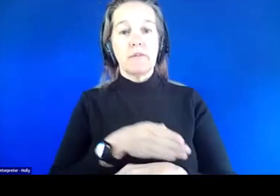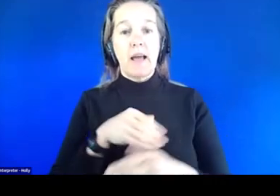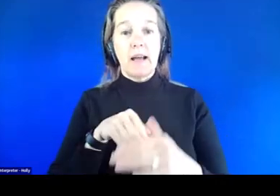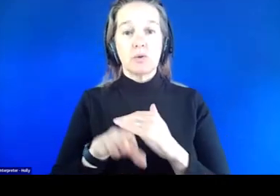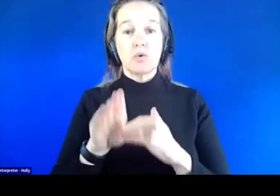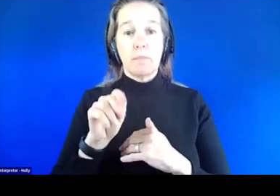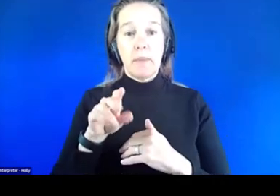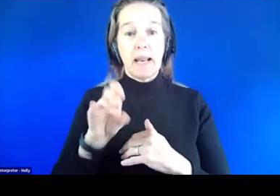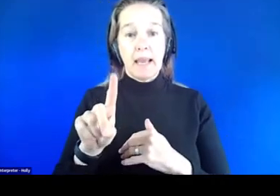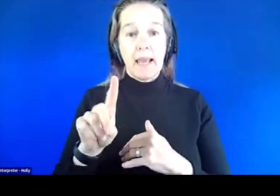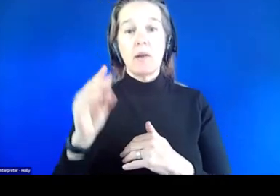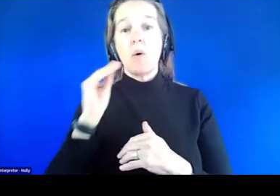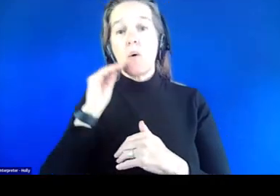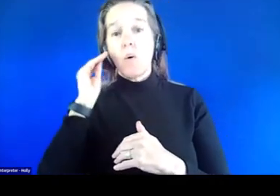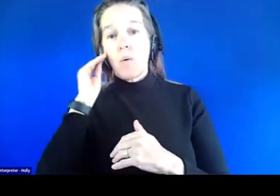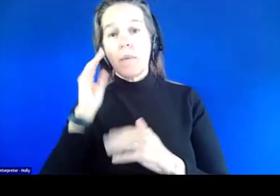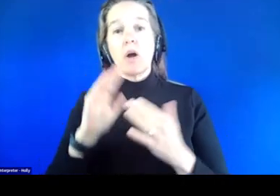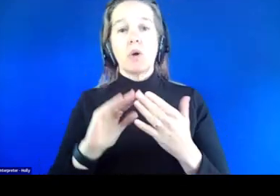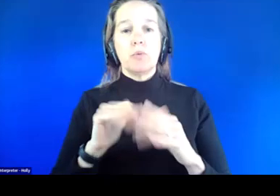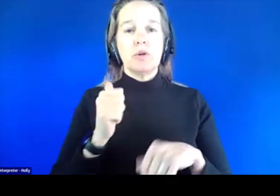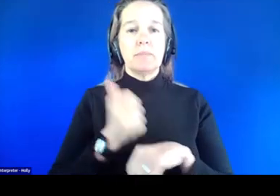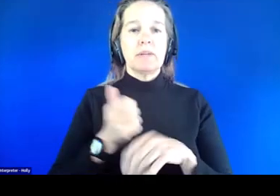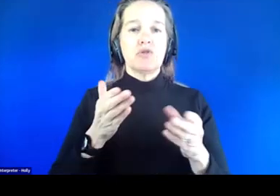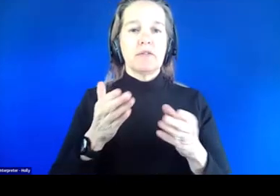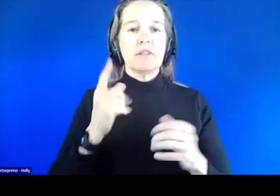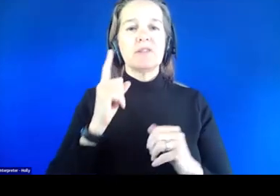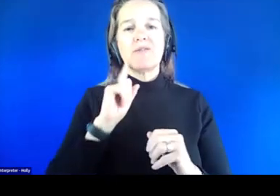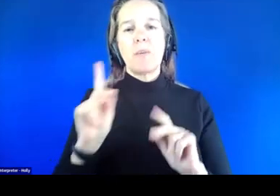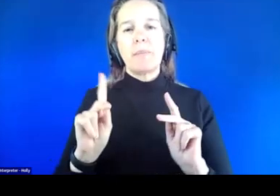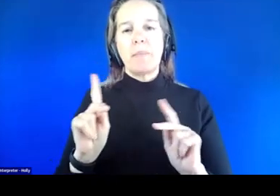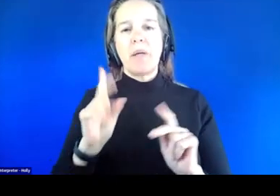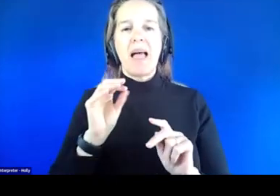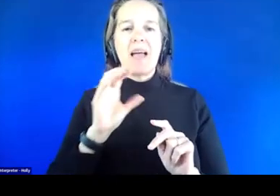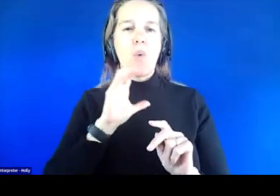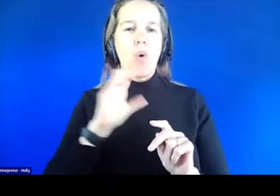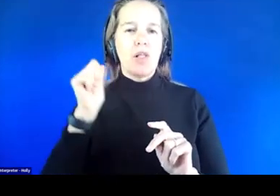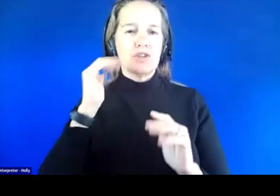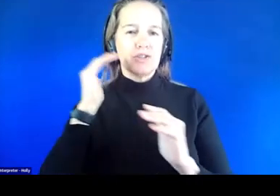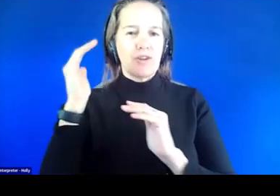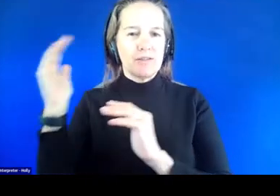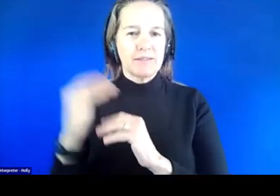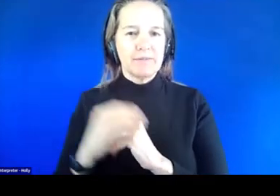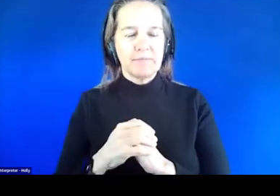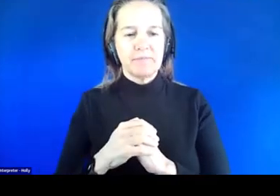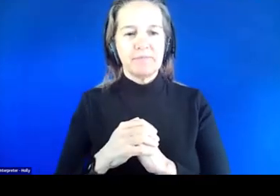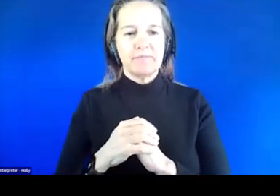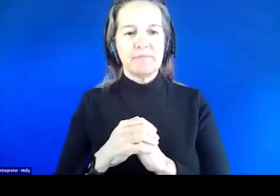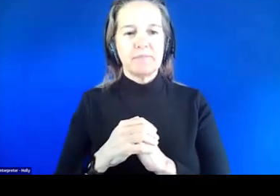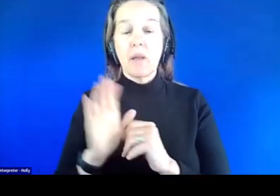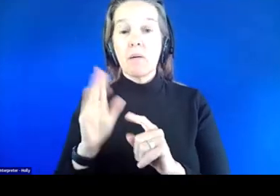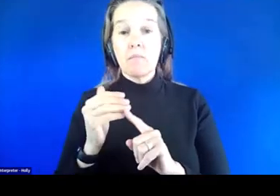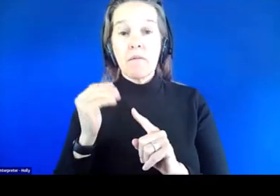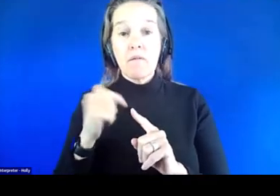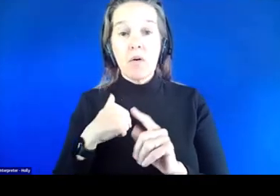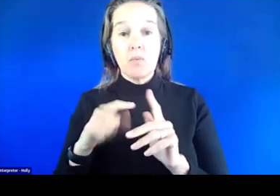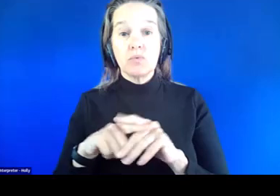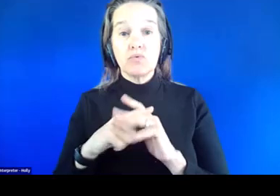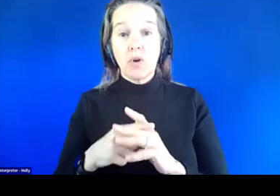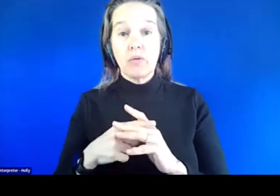based services for disabled people and older adults. And before we dive in, again, if folks